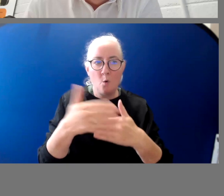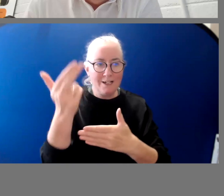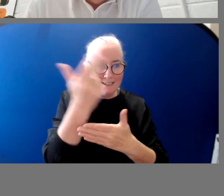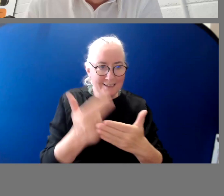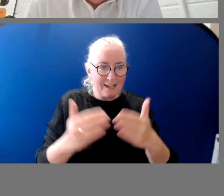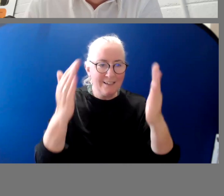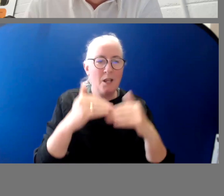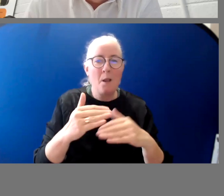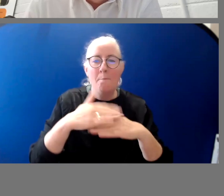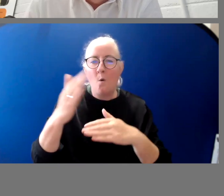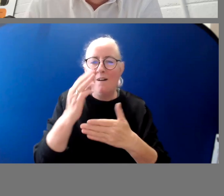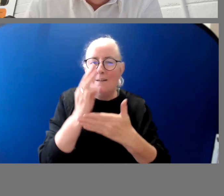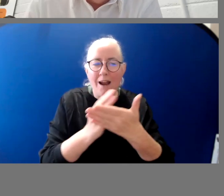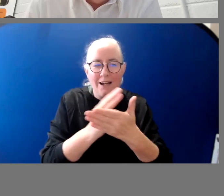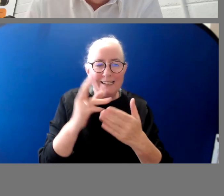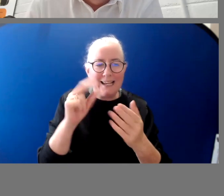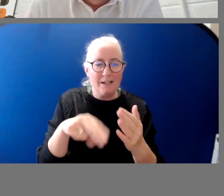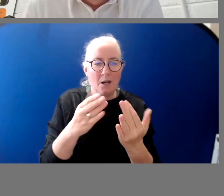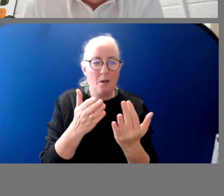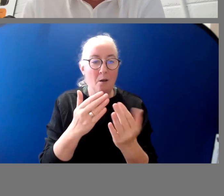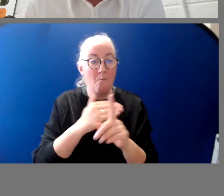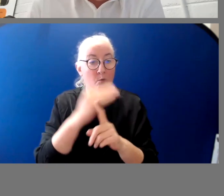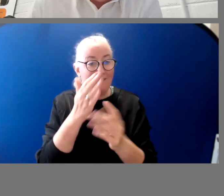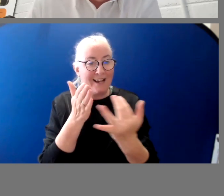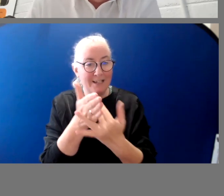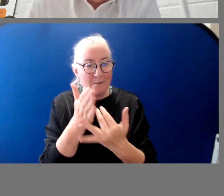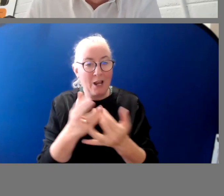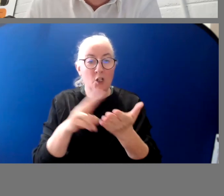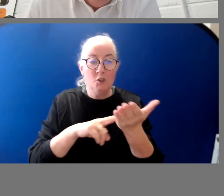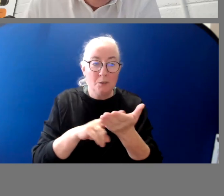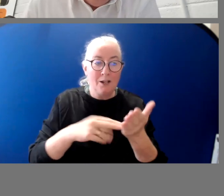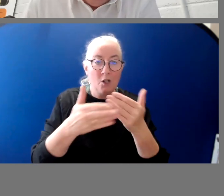the features that can improve the accessibility and usability of door for a wide range of users